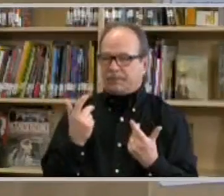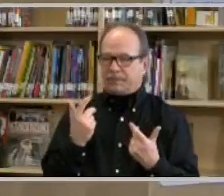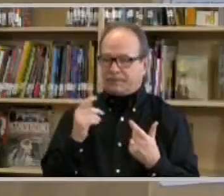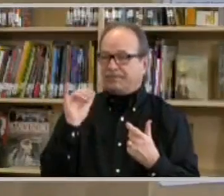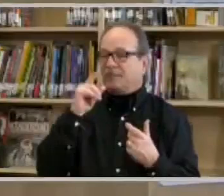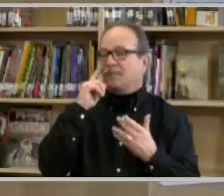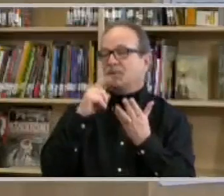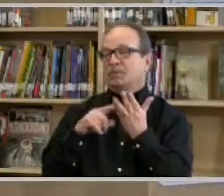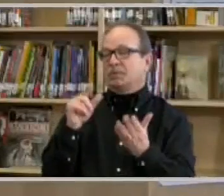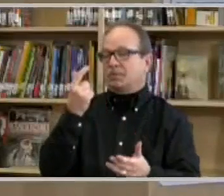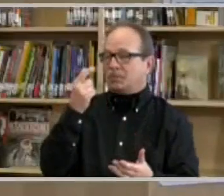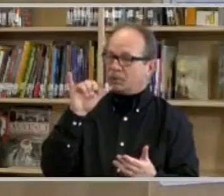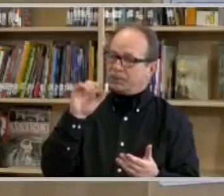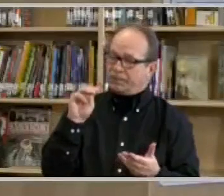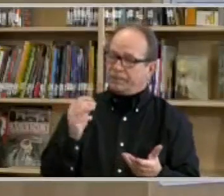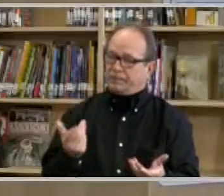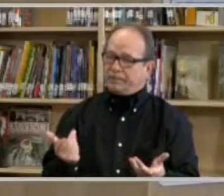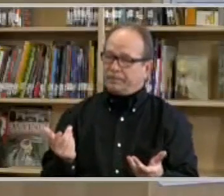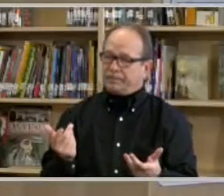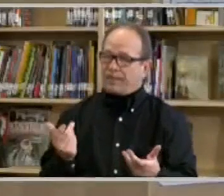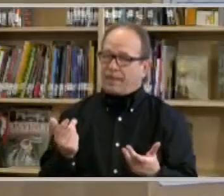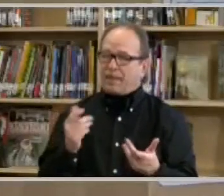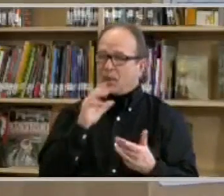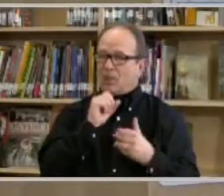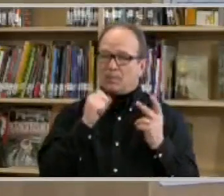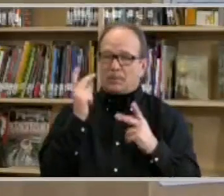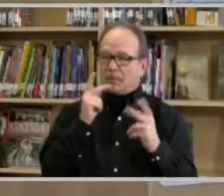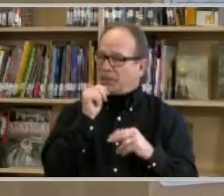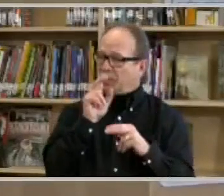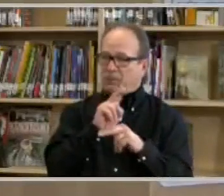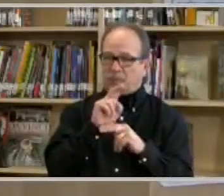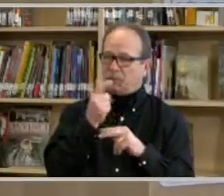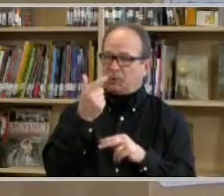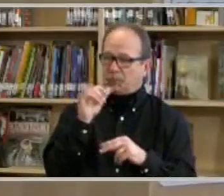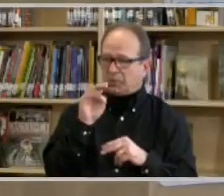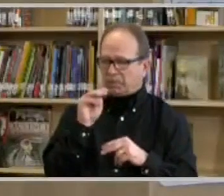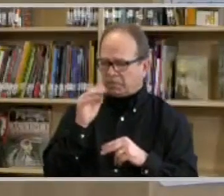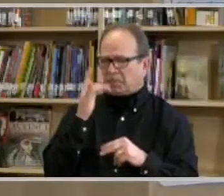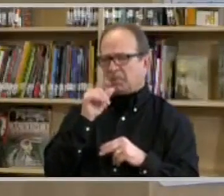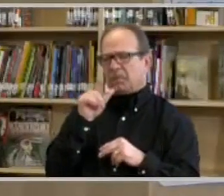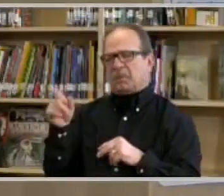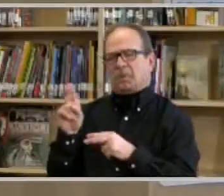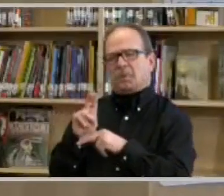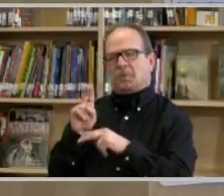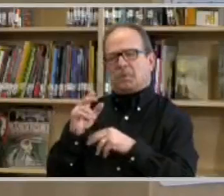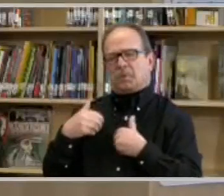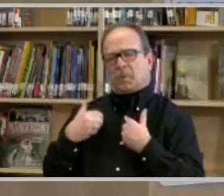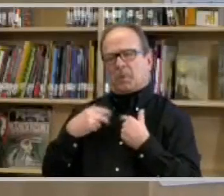HAS AN EXERCISE PLACE. A GYM. AND IT'S HARDLY USED BY THE ELDERLY.